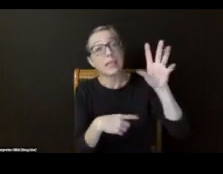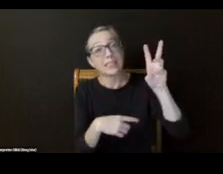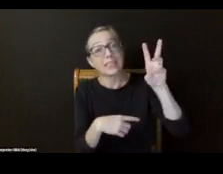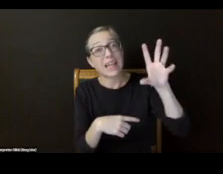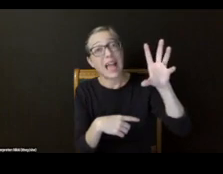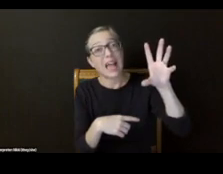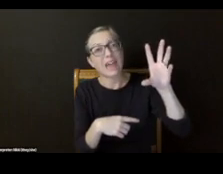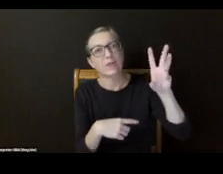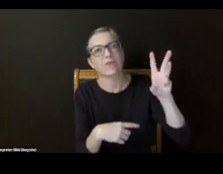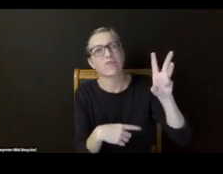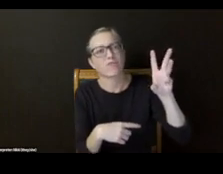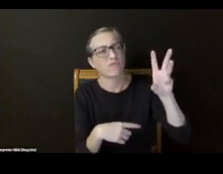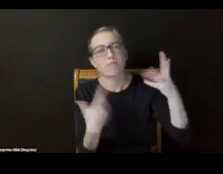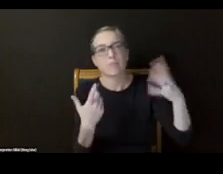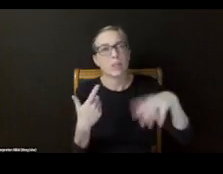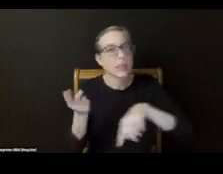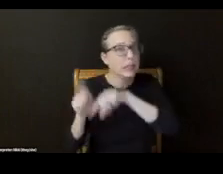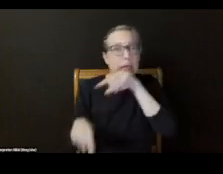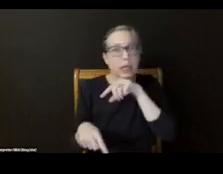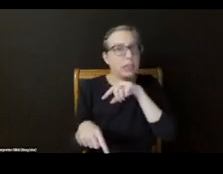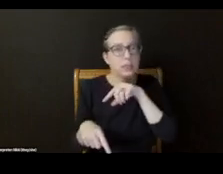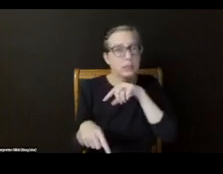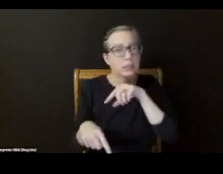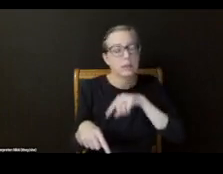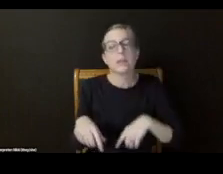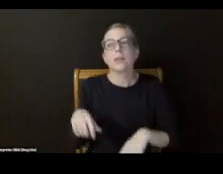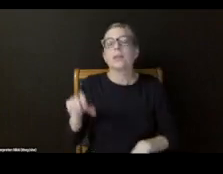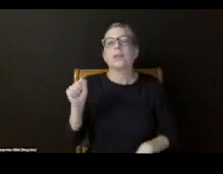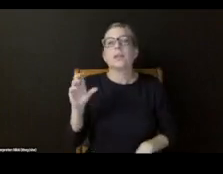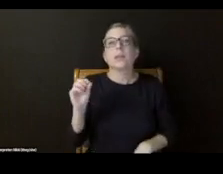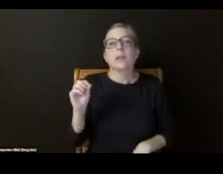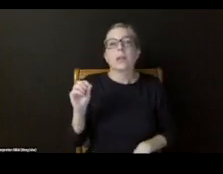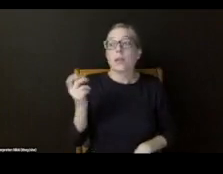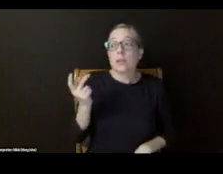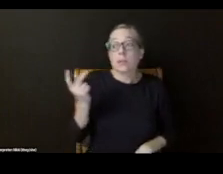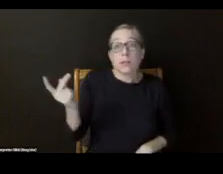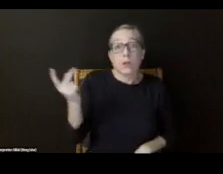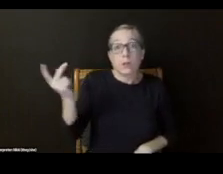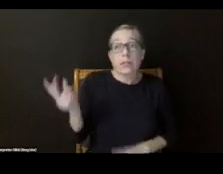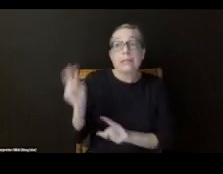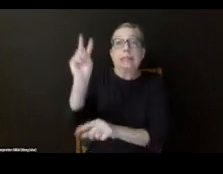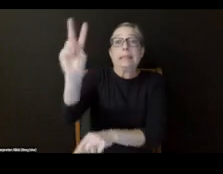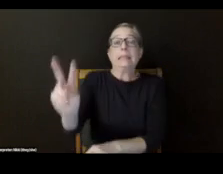When we met with the hand surgeon, for me,